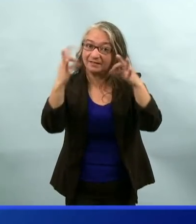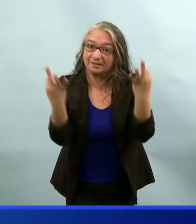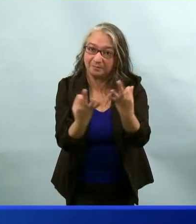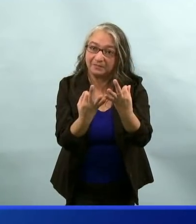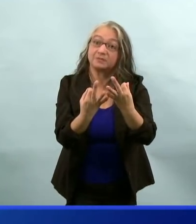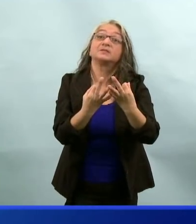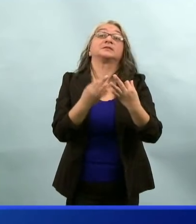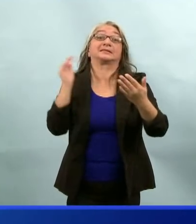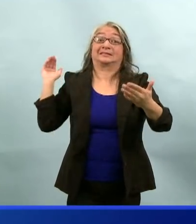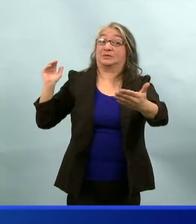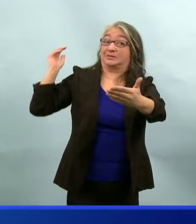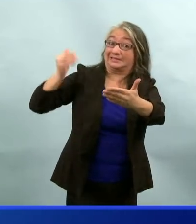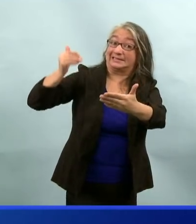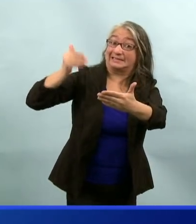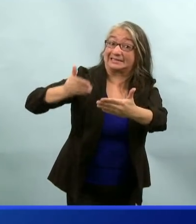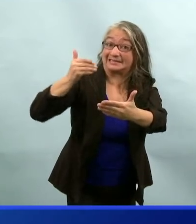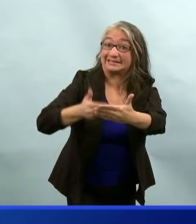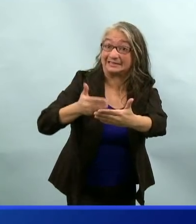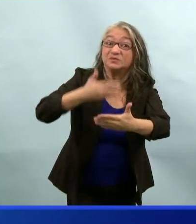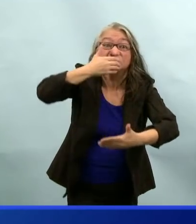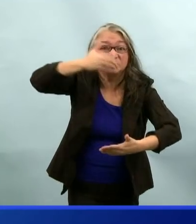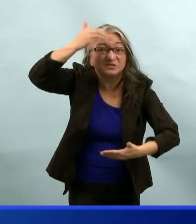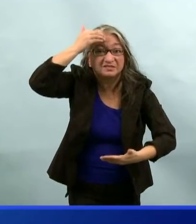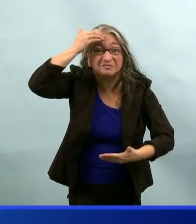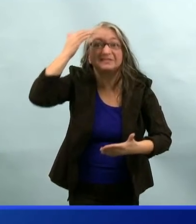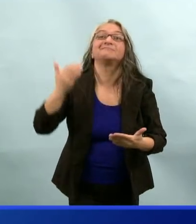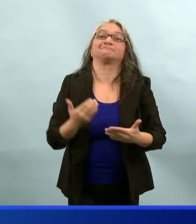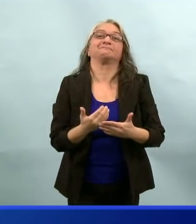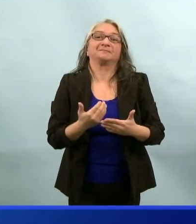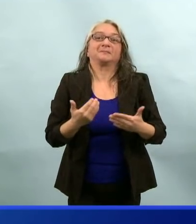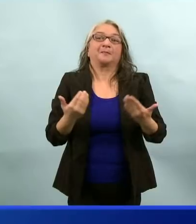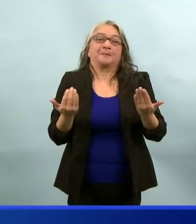you will want to make these vaccine appointments the most important to do on your holiday list